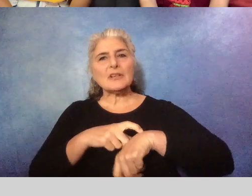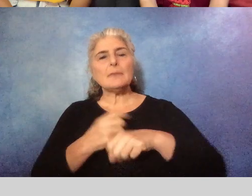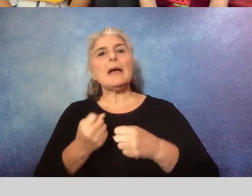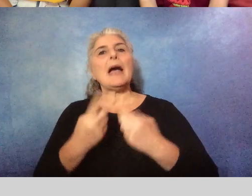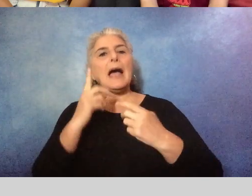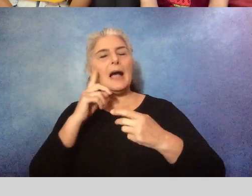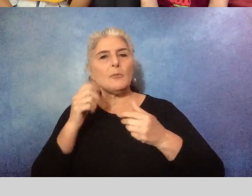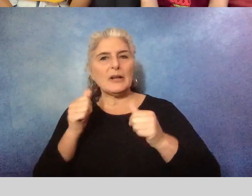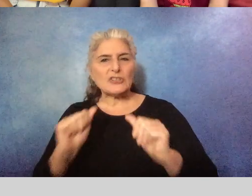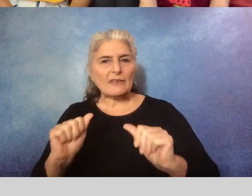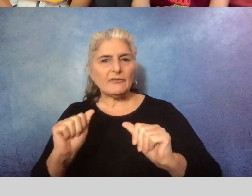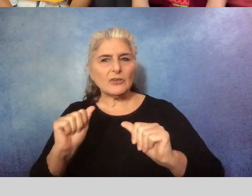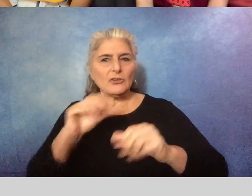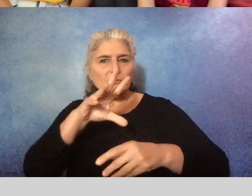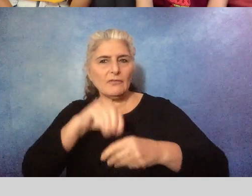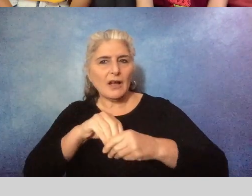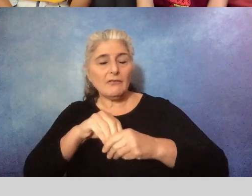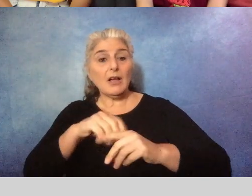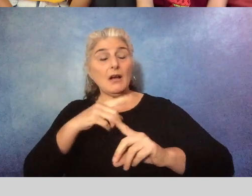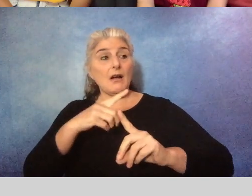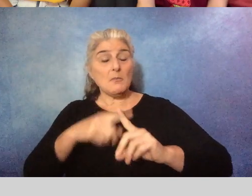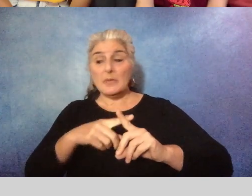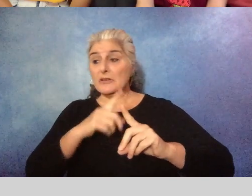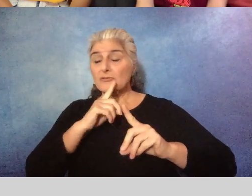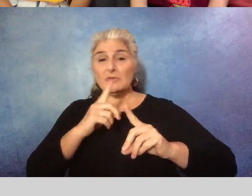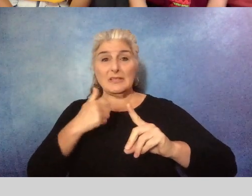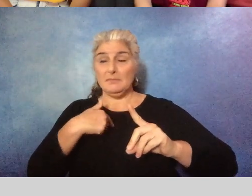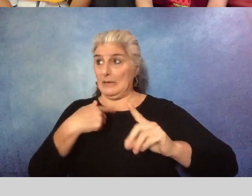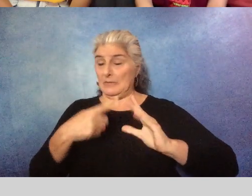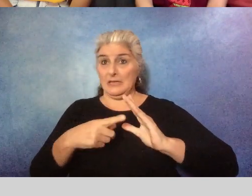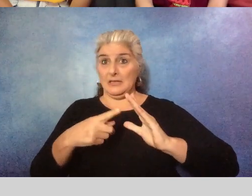And also to break some tests into smaller ones